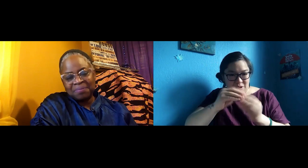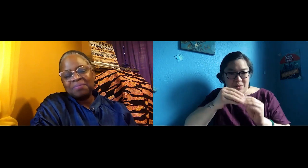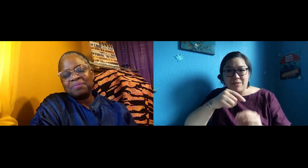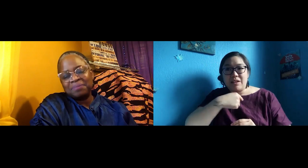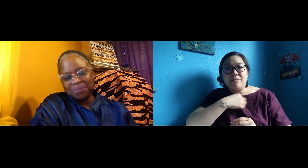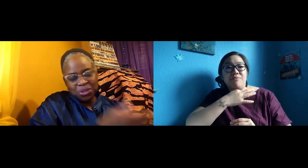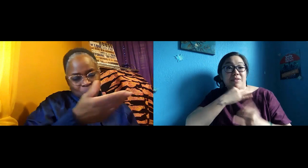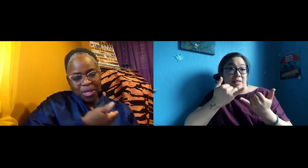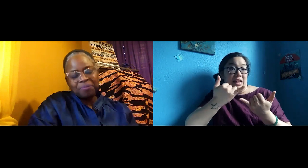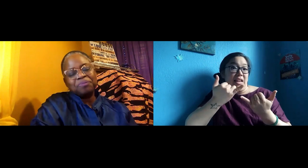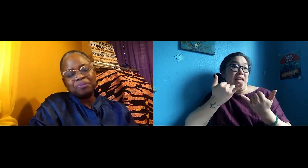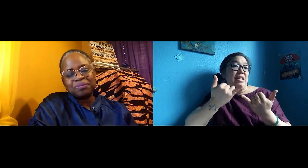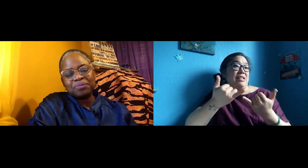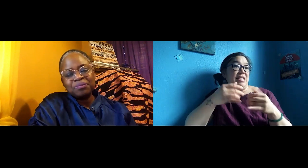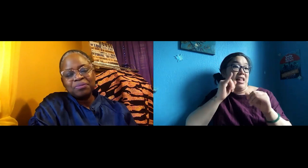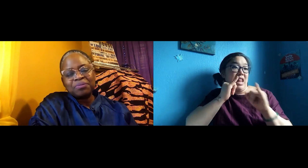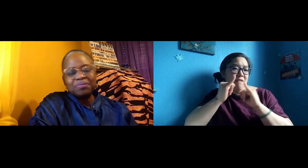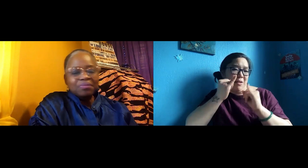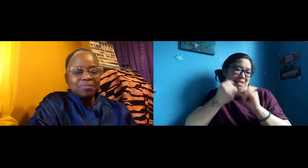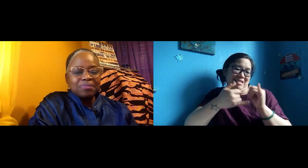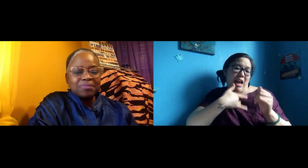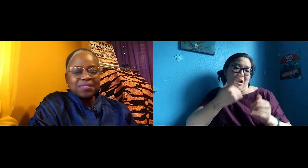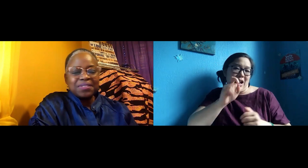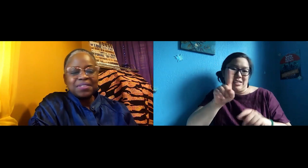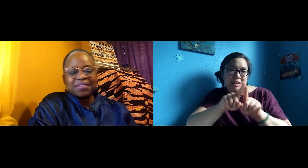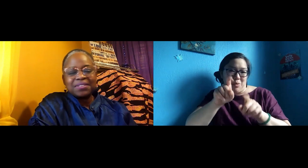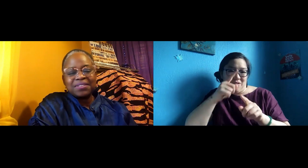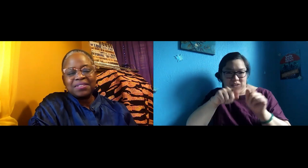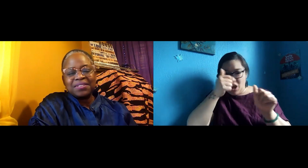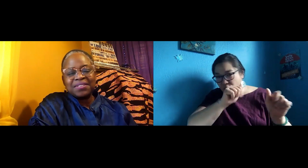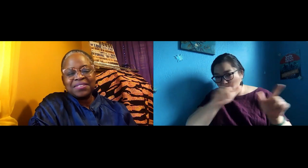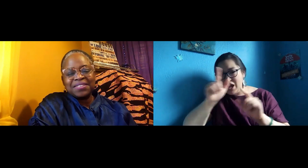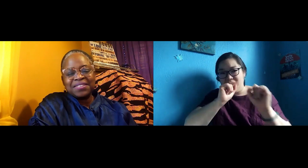stories with us today, and now at the end of the interview I like to ask all of the artists